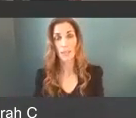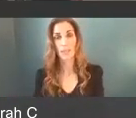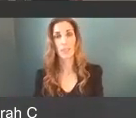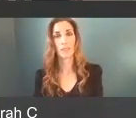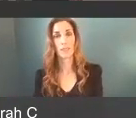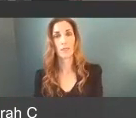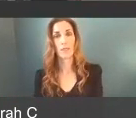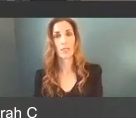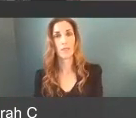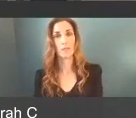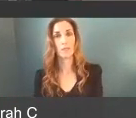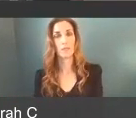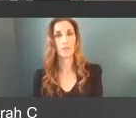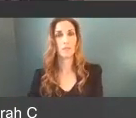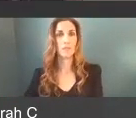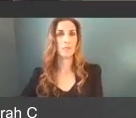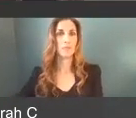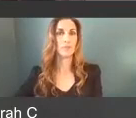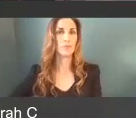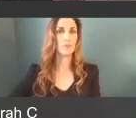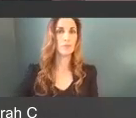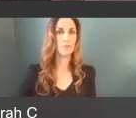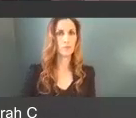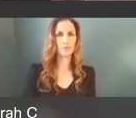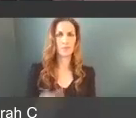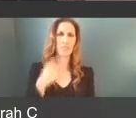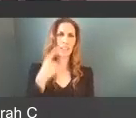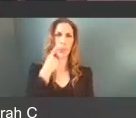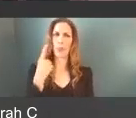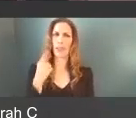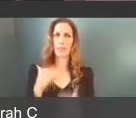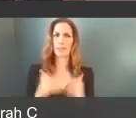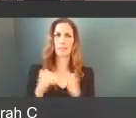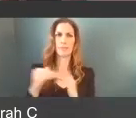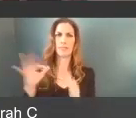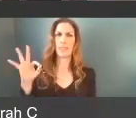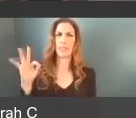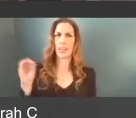[Commissioner Arkoosh] Well I don't think it's anywhere near that in Montgomery County. I shared with you earlier the